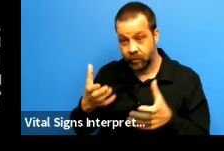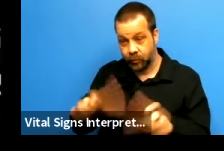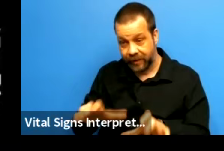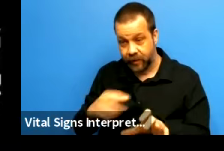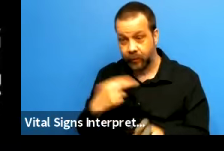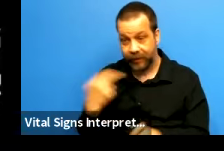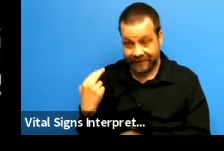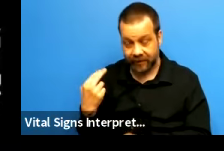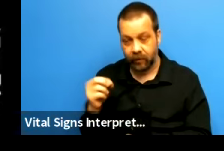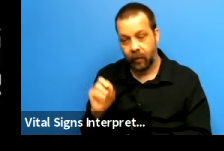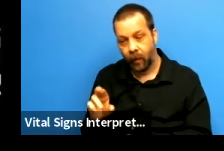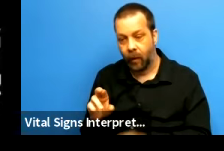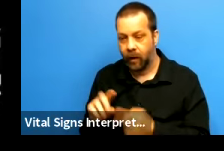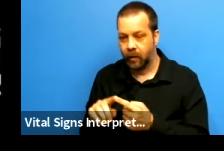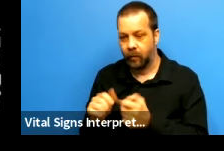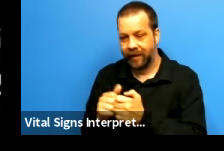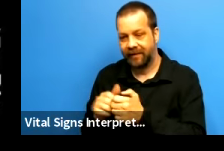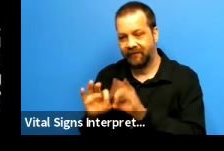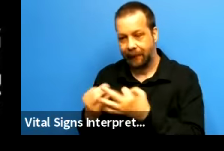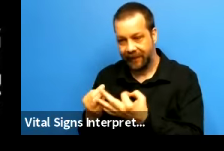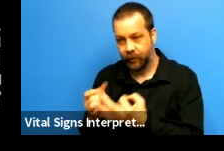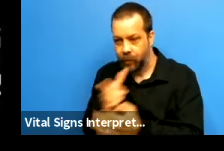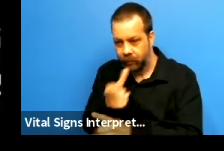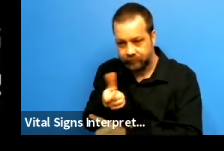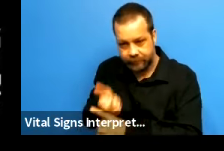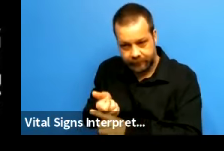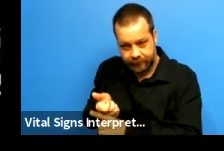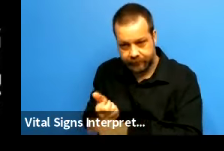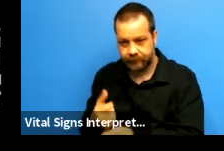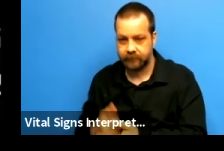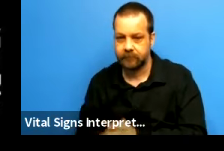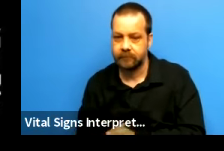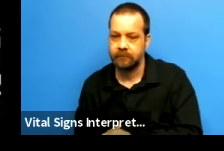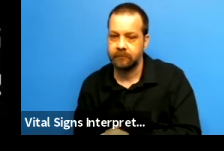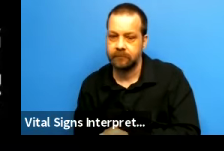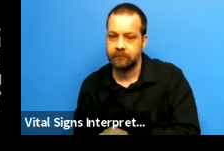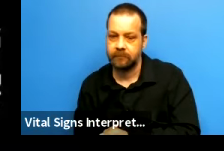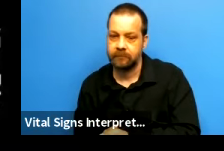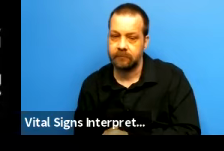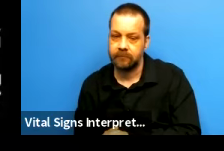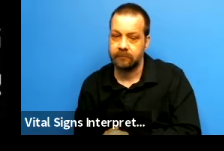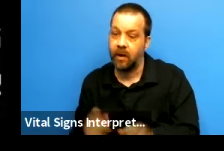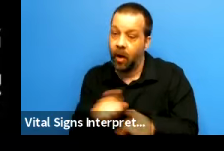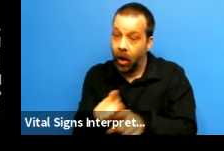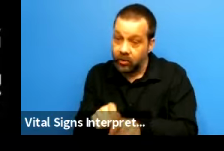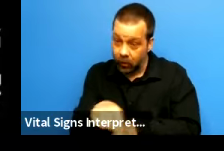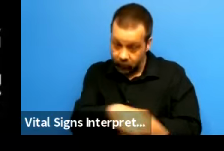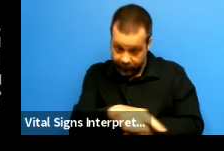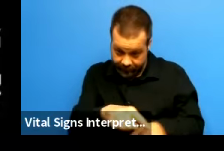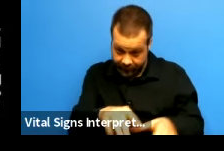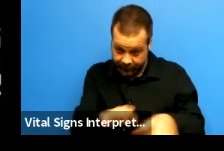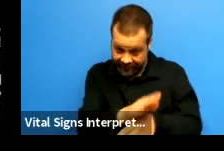We also want to make sure you have the ability to enforce the proper social distancing in the location.